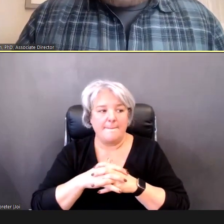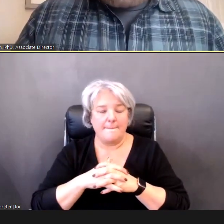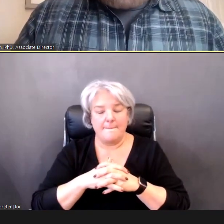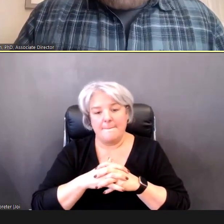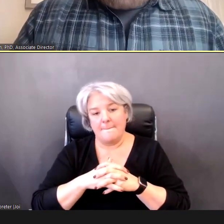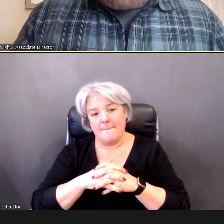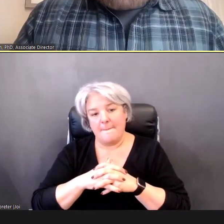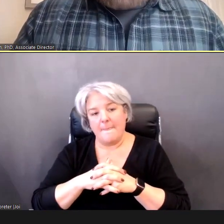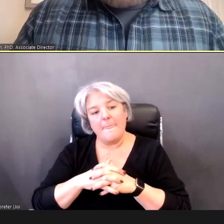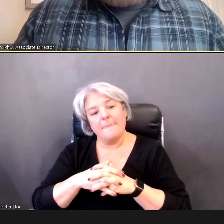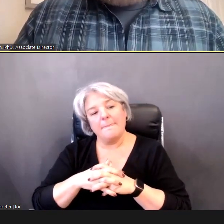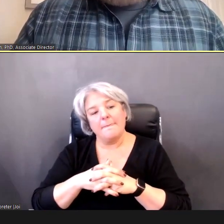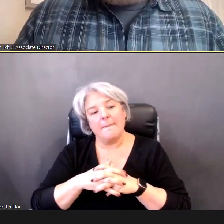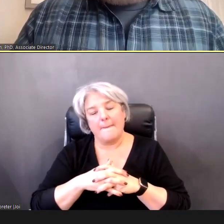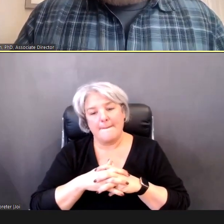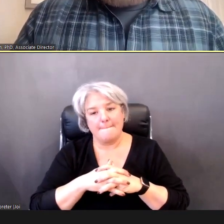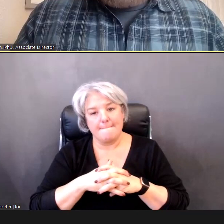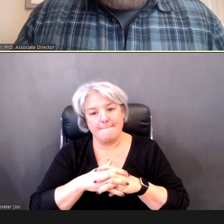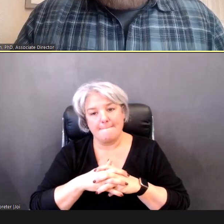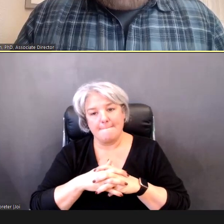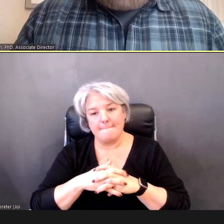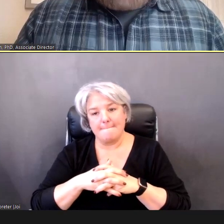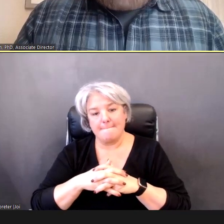online